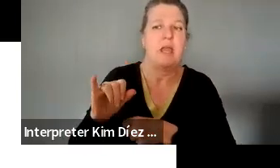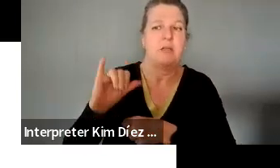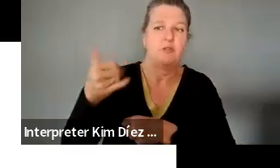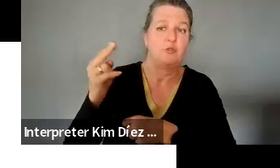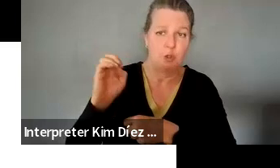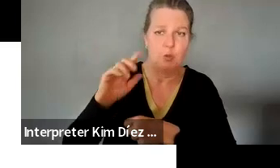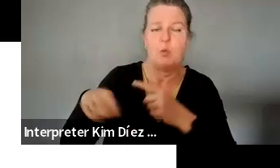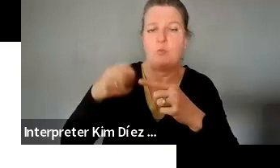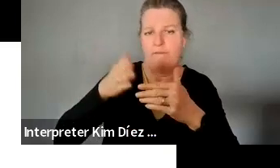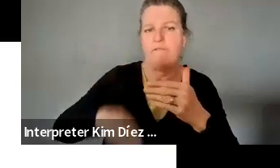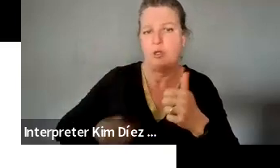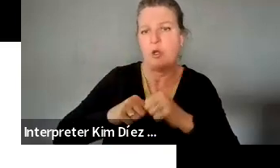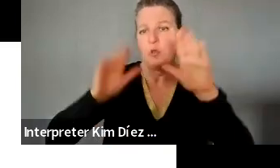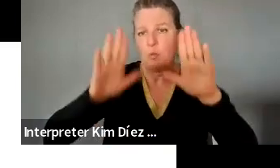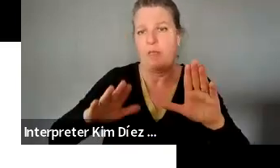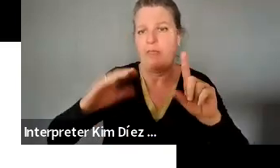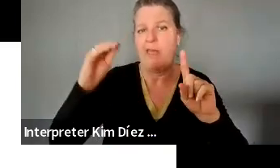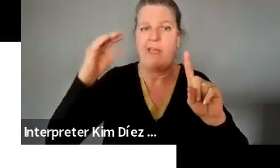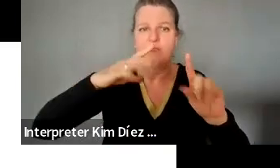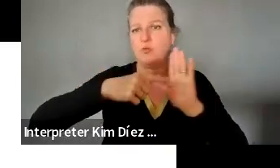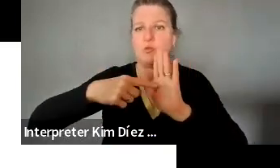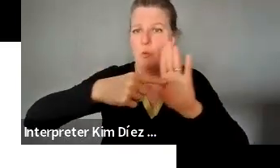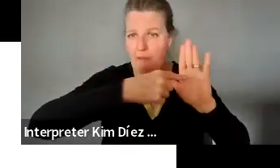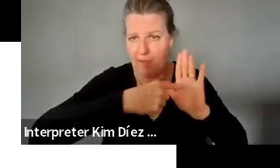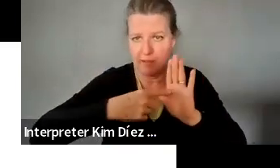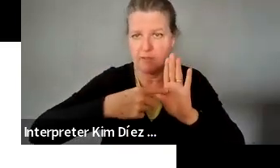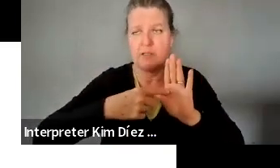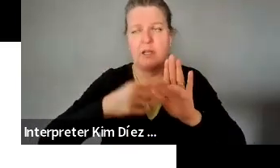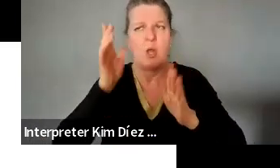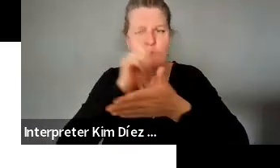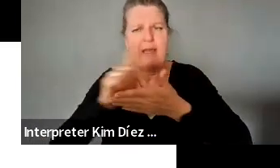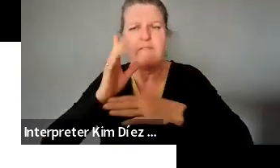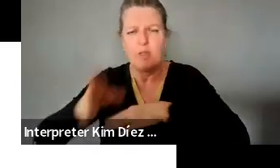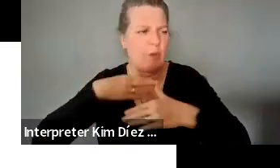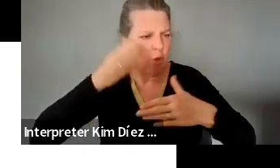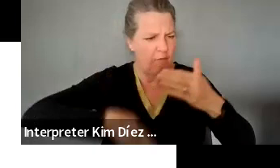You'll have it the week after the showcase, you're finished on the ninth. And I think we're talking about launching those badges